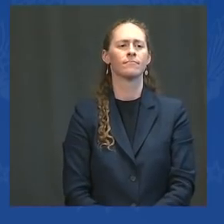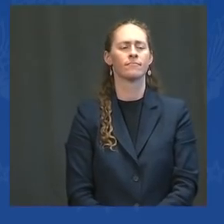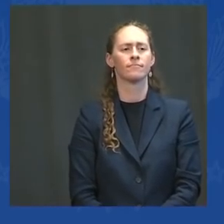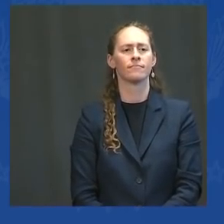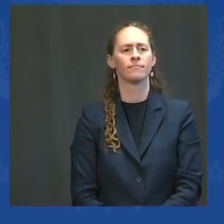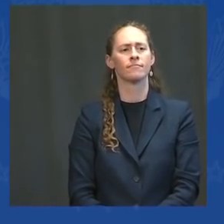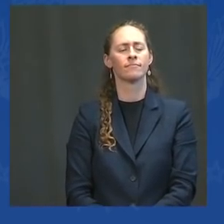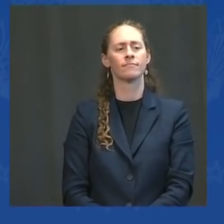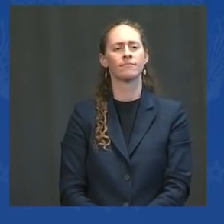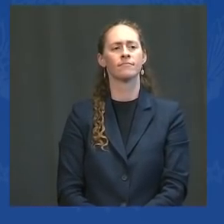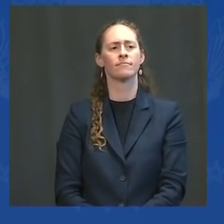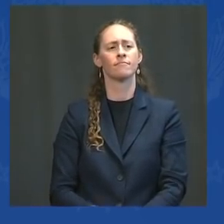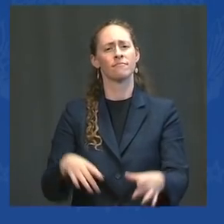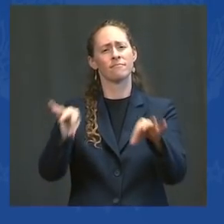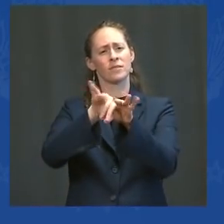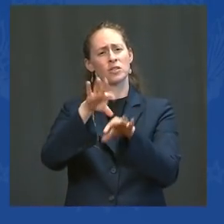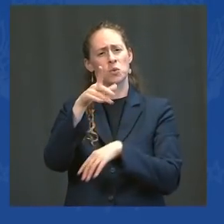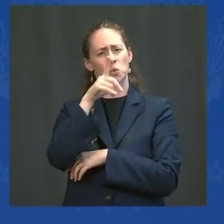who we are at our best as a nation,